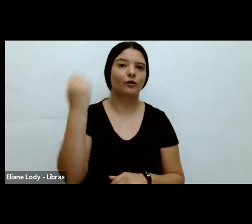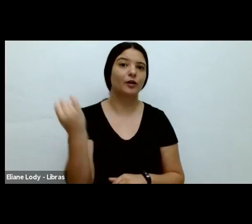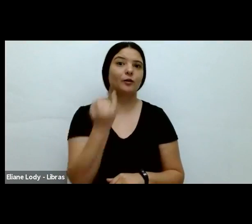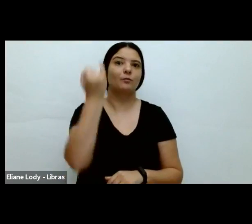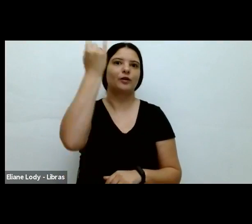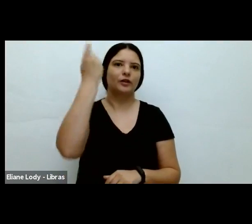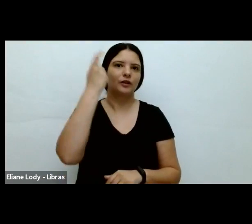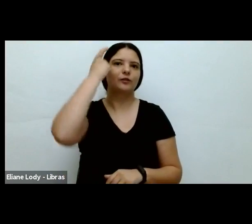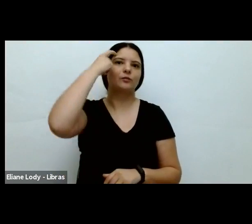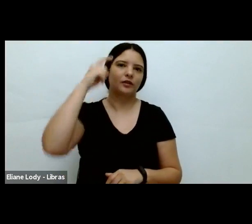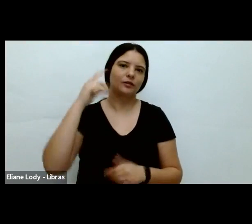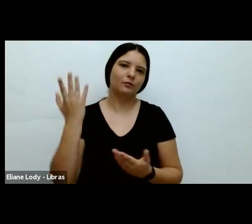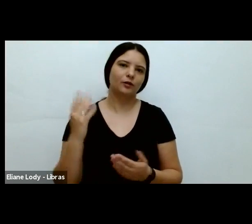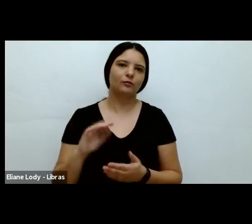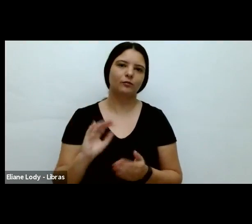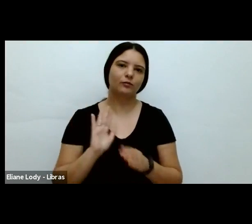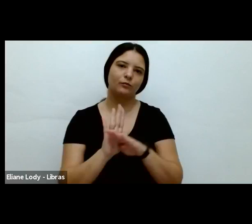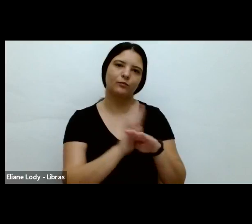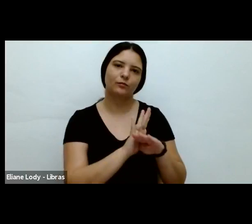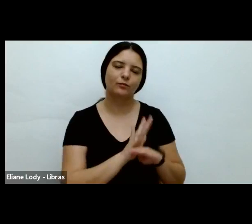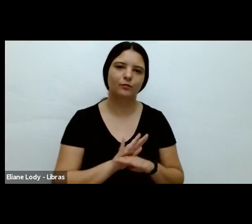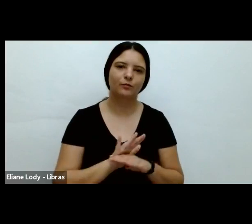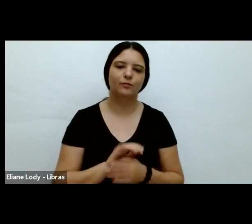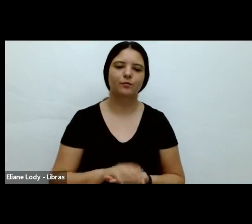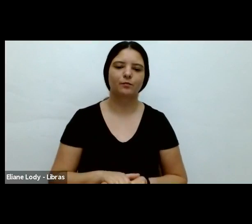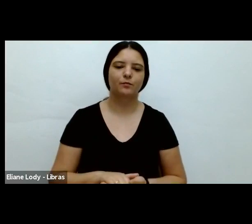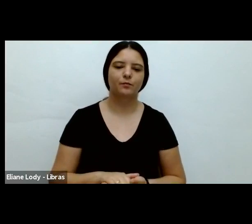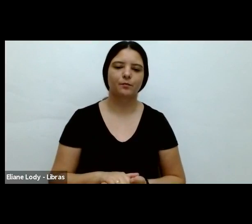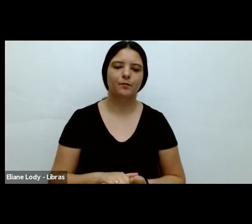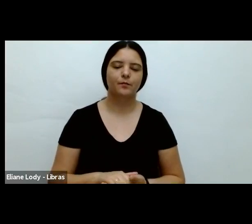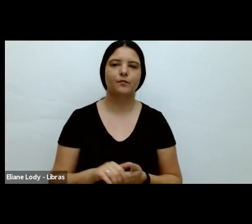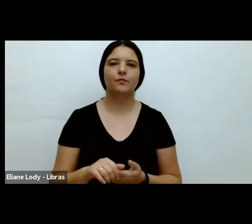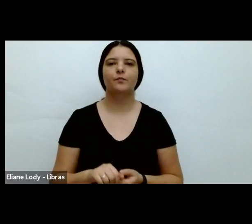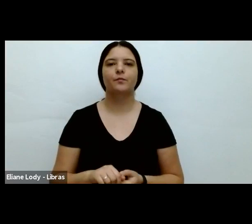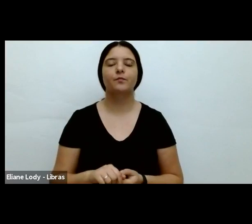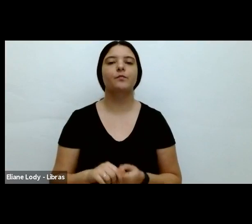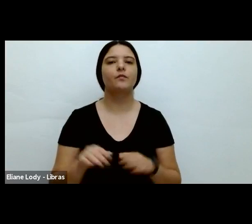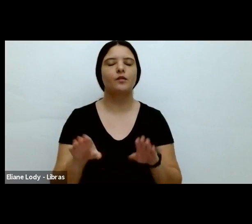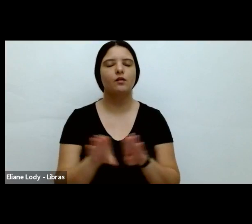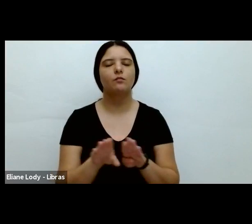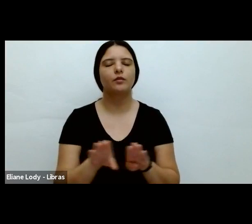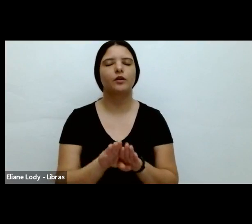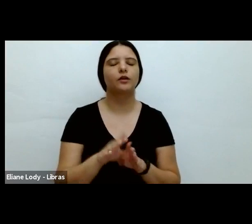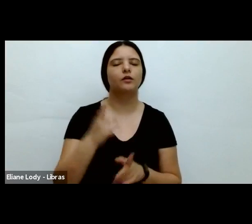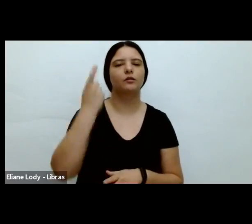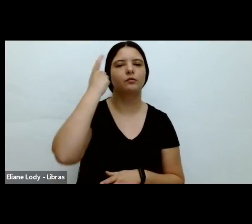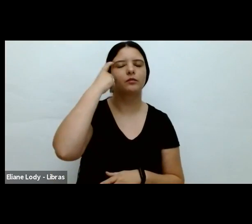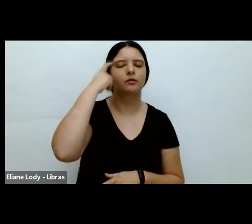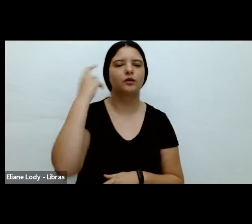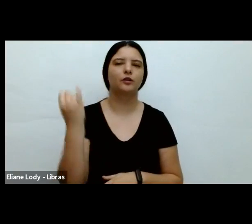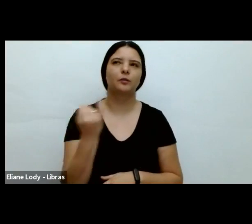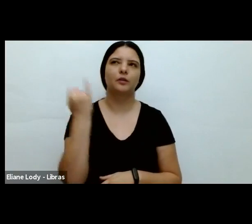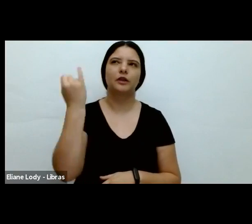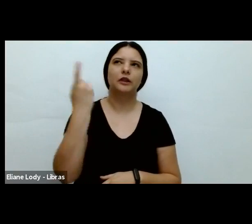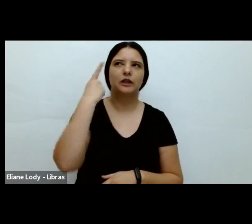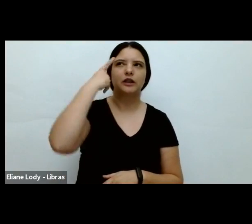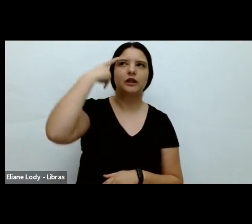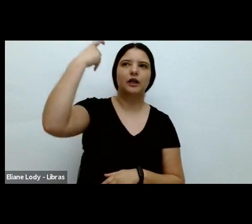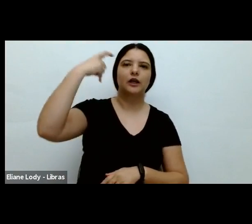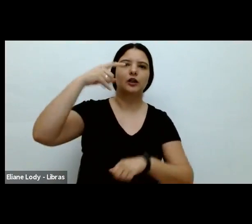of that kind of call that kind of collaborative. e agents for agents, fold.